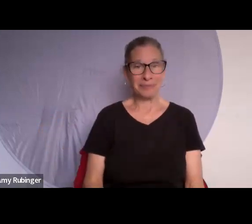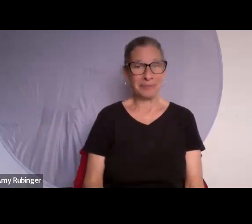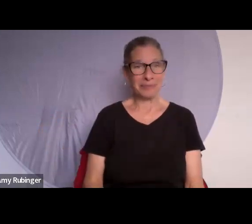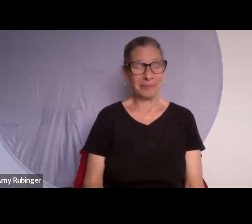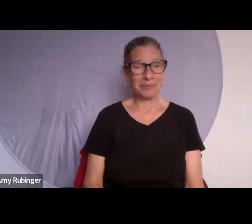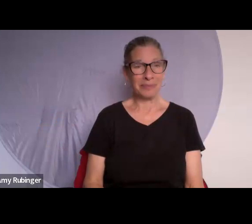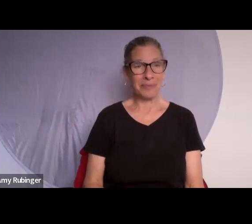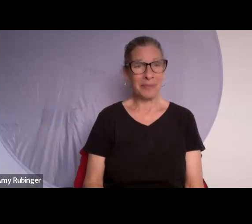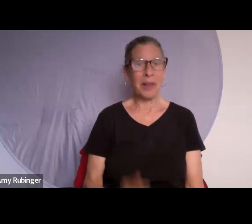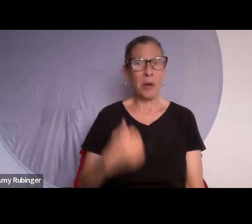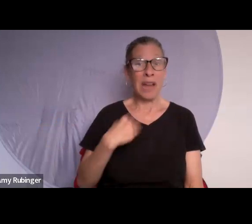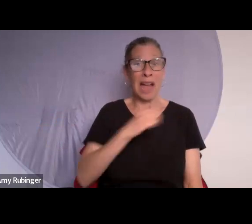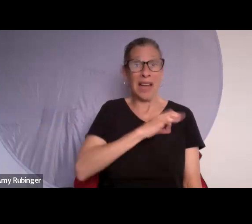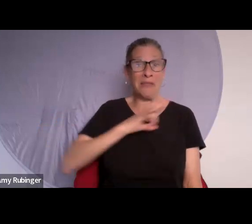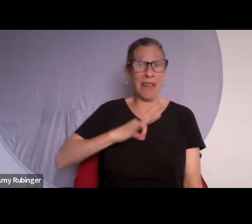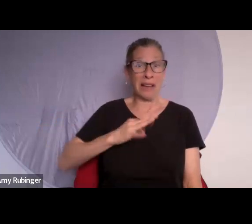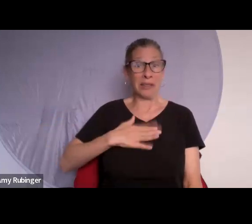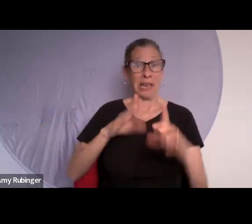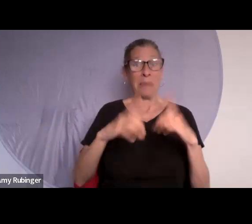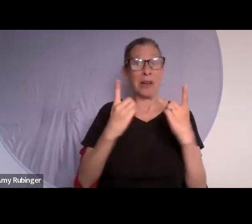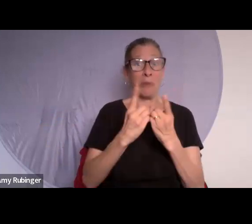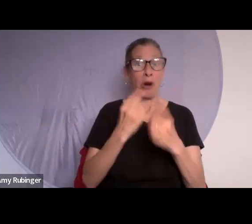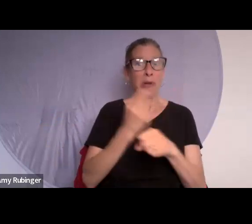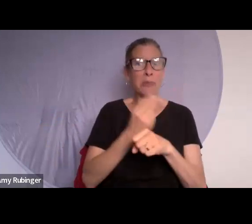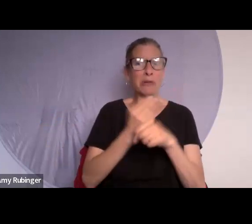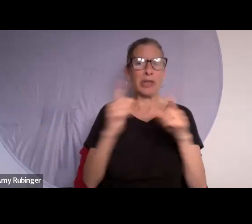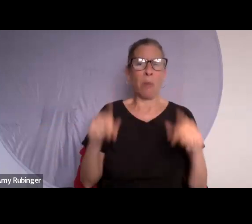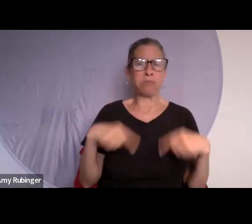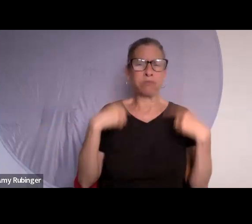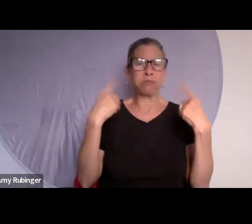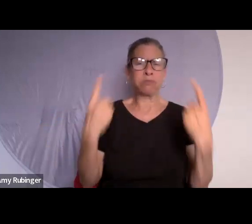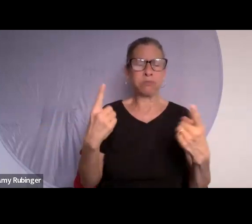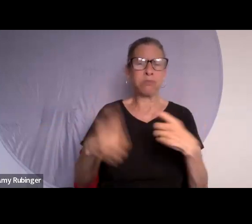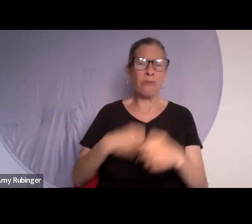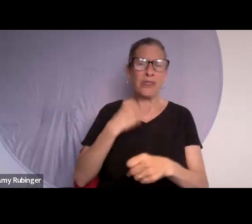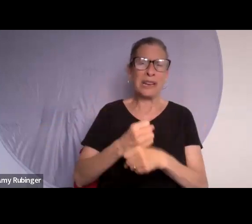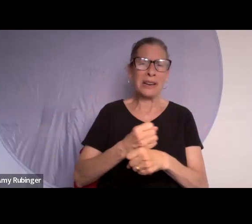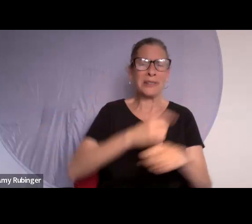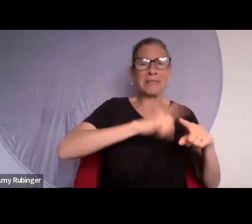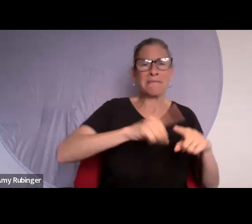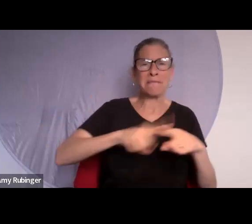we've had faculty in our department that had been using this for years at different institutions. And we've also had